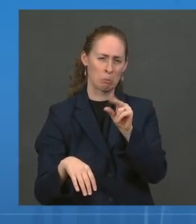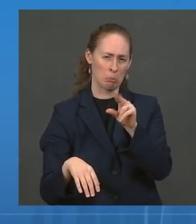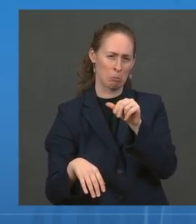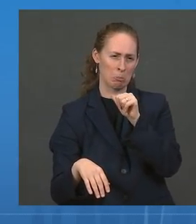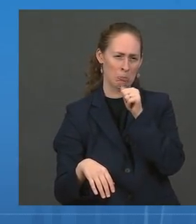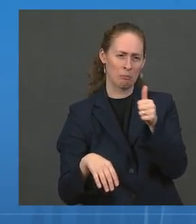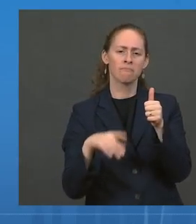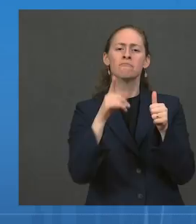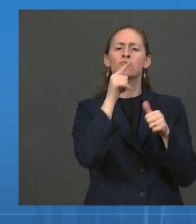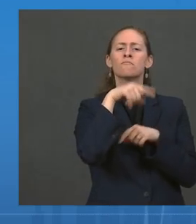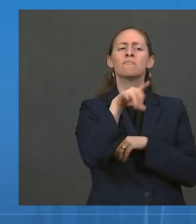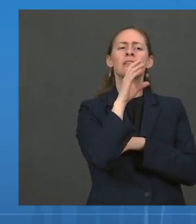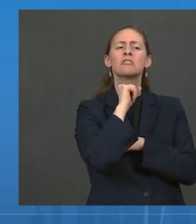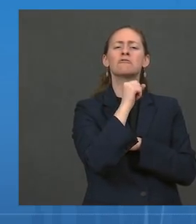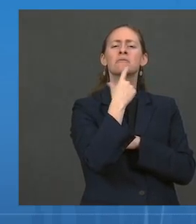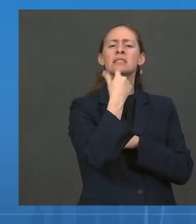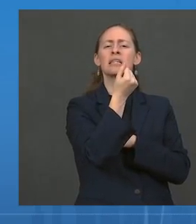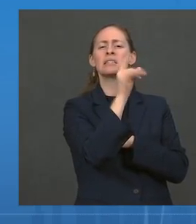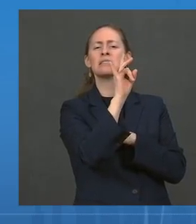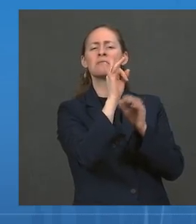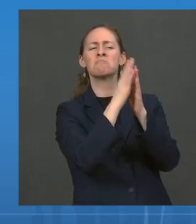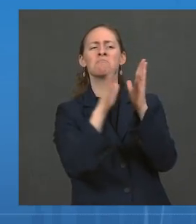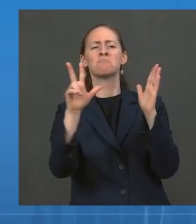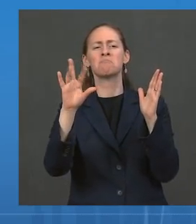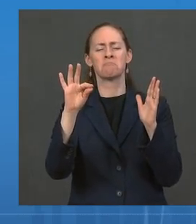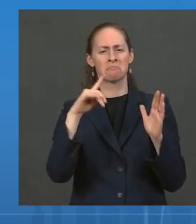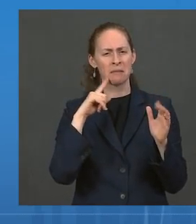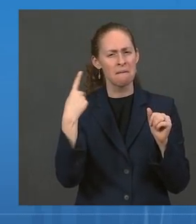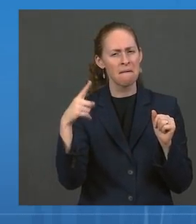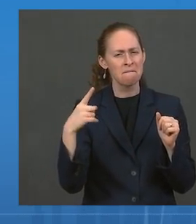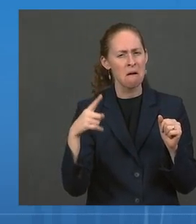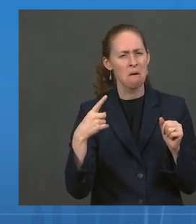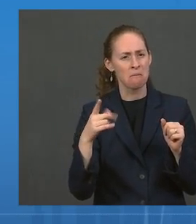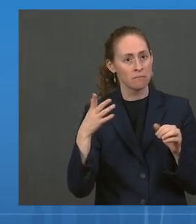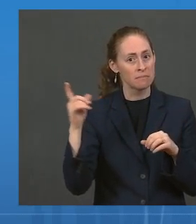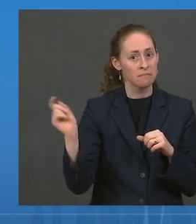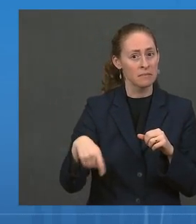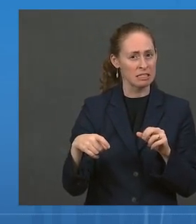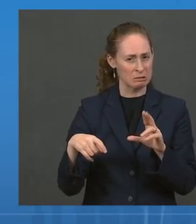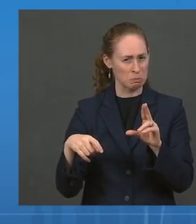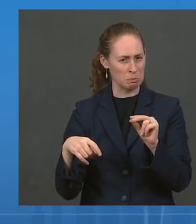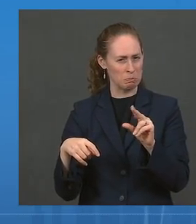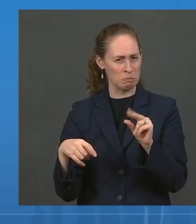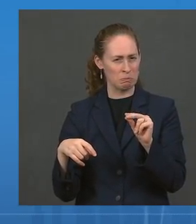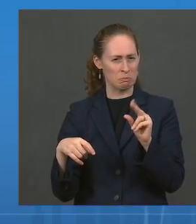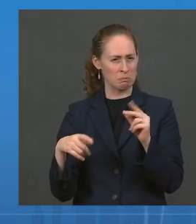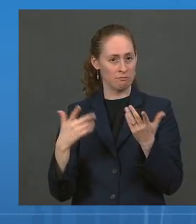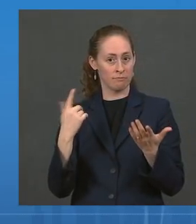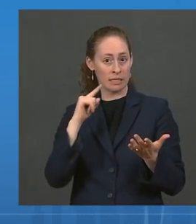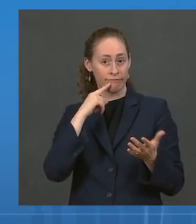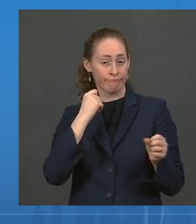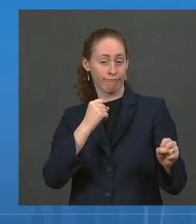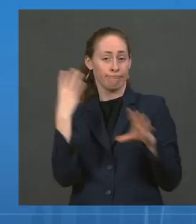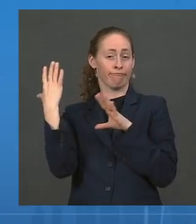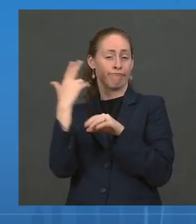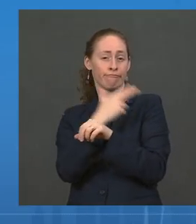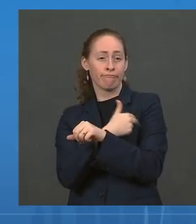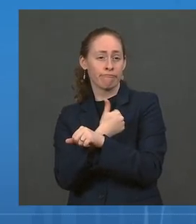because there's just, like, not a lot of evidence that it protects from severe disease or hospitalization. It seems like that group of people